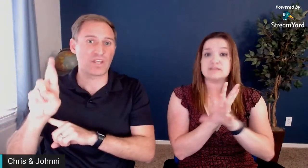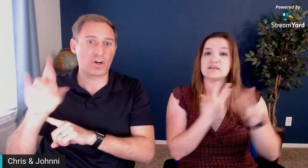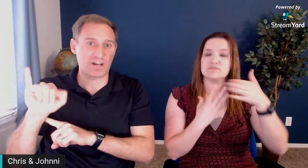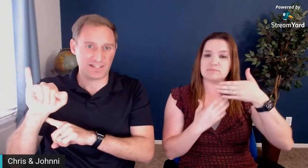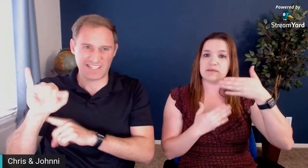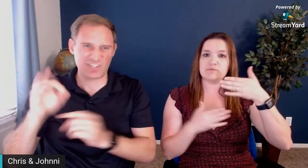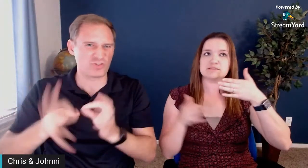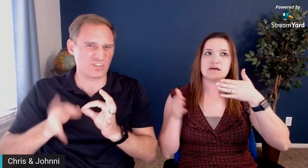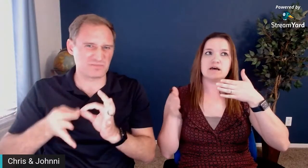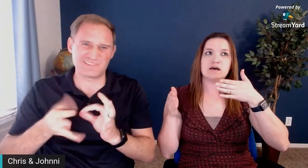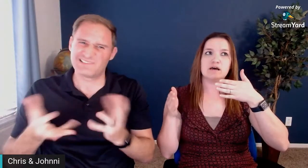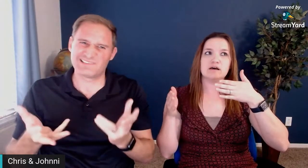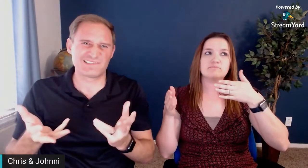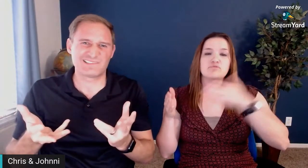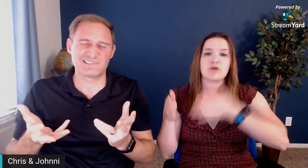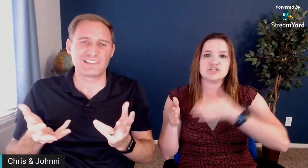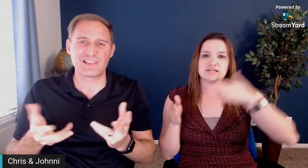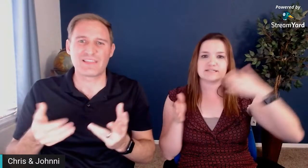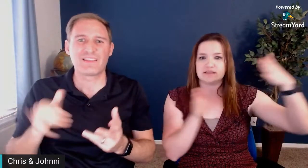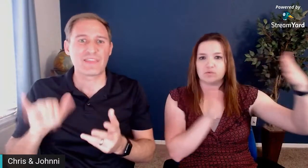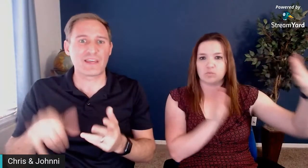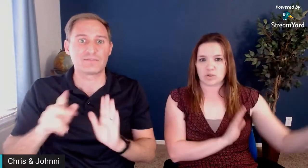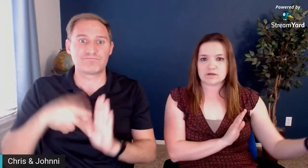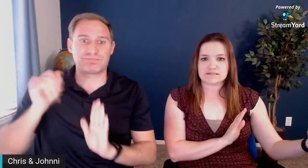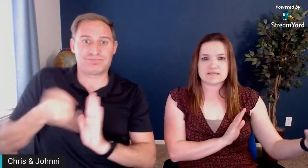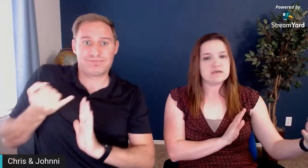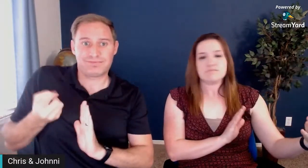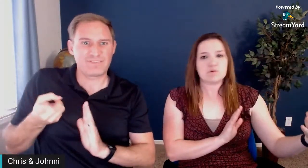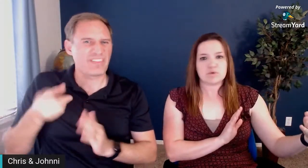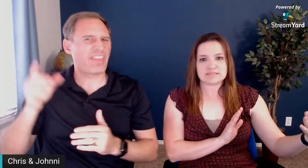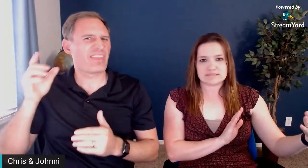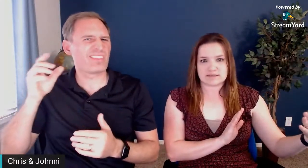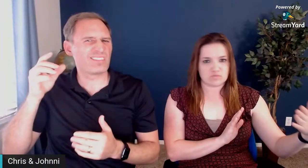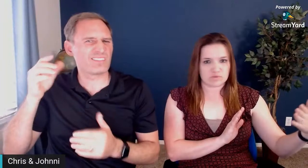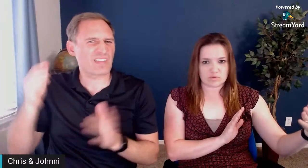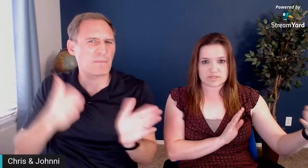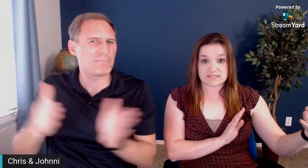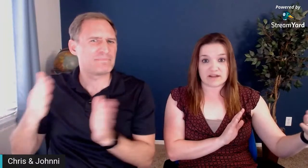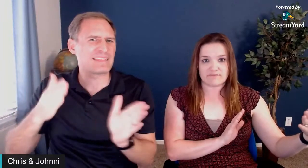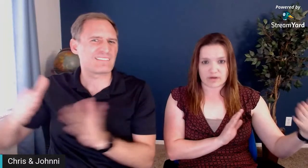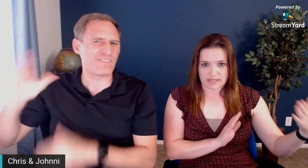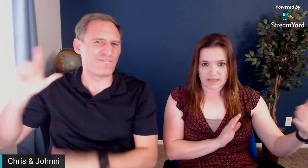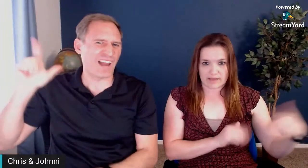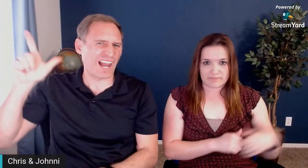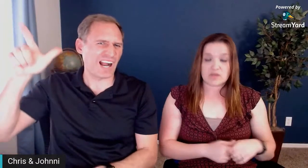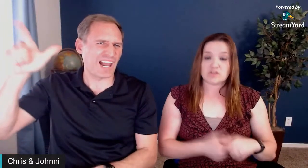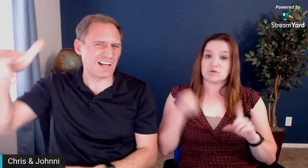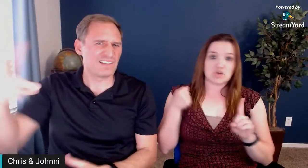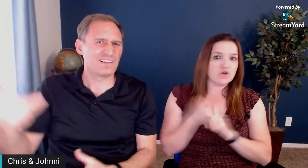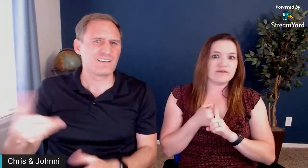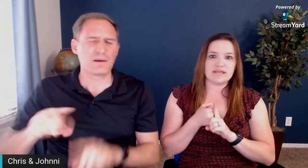it was a it was a project in the works but it wasn't we weren't set up for it yet so when kobit